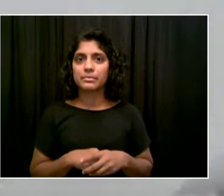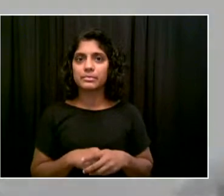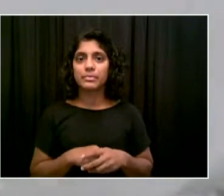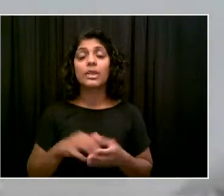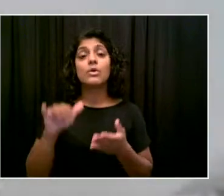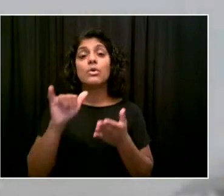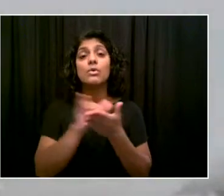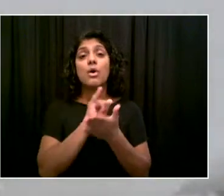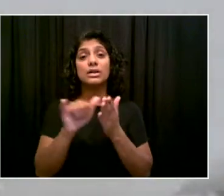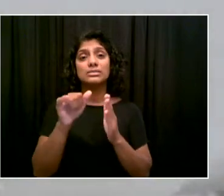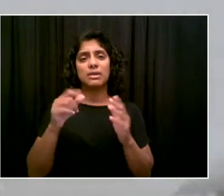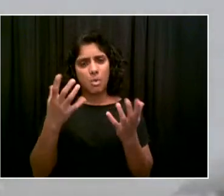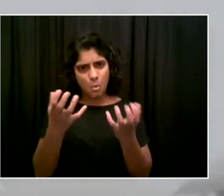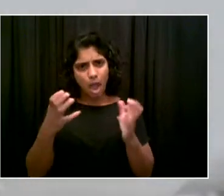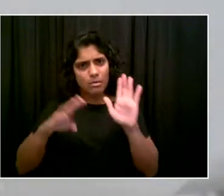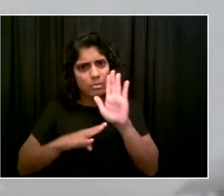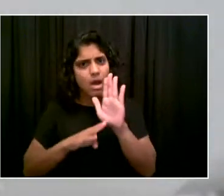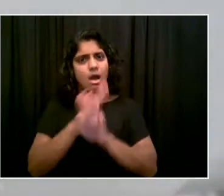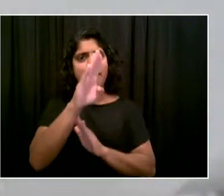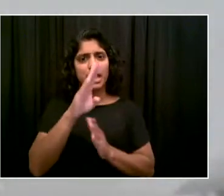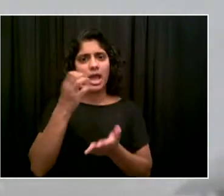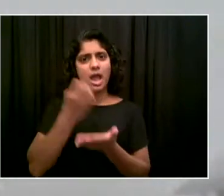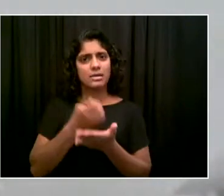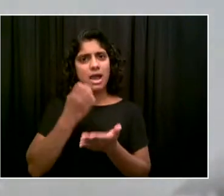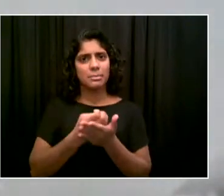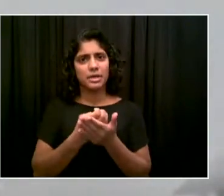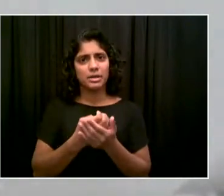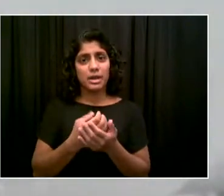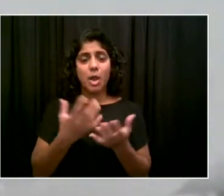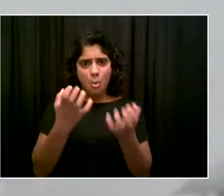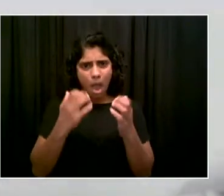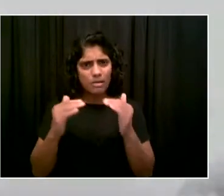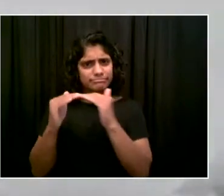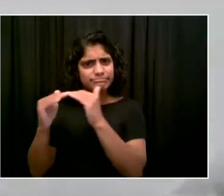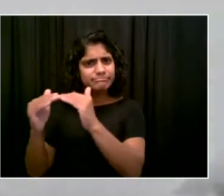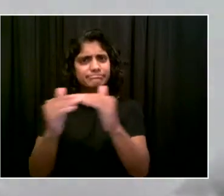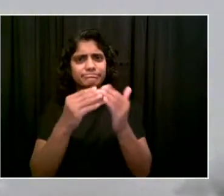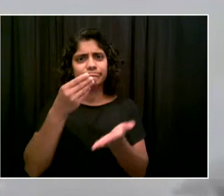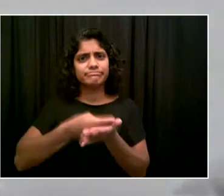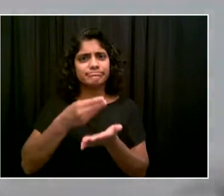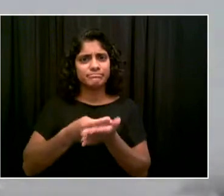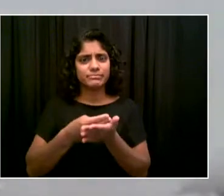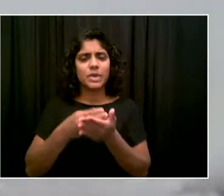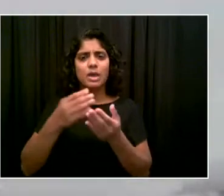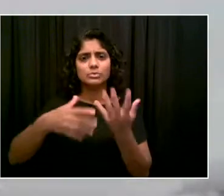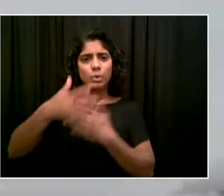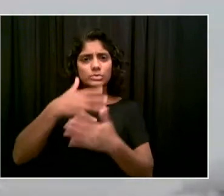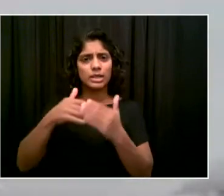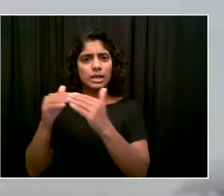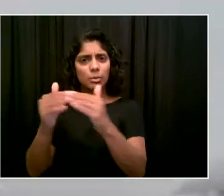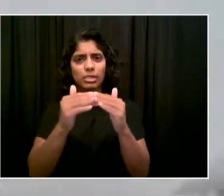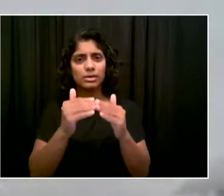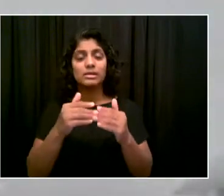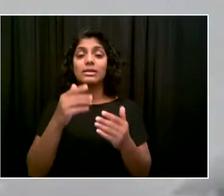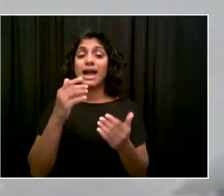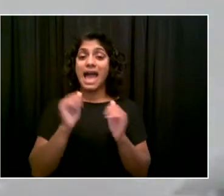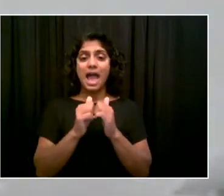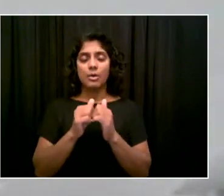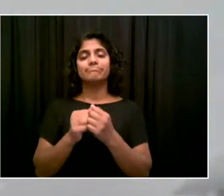FOR IT WITH CONGESTION